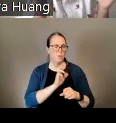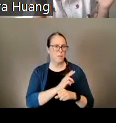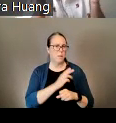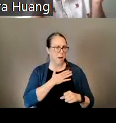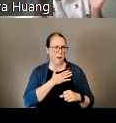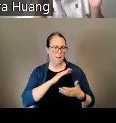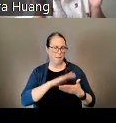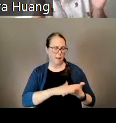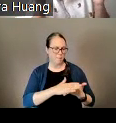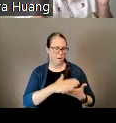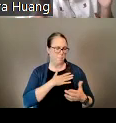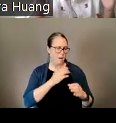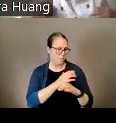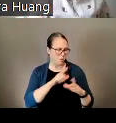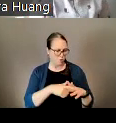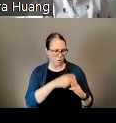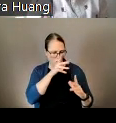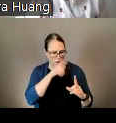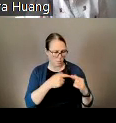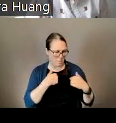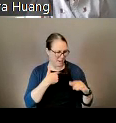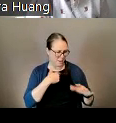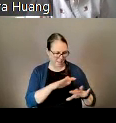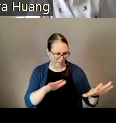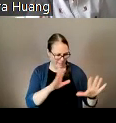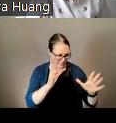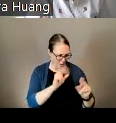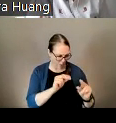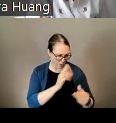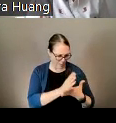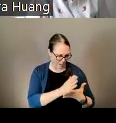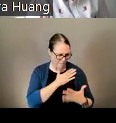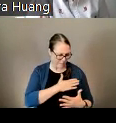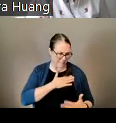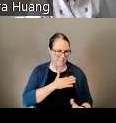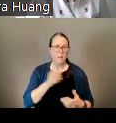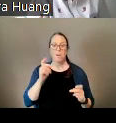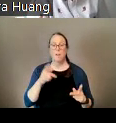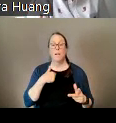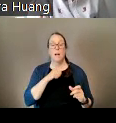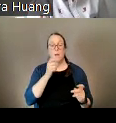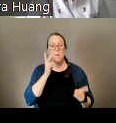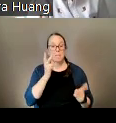and I'm like, "No stop, please." So, alrighty, I don't see any questions about screen readers.